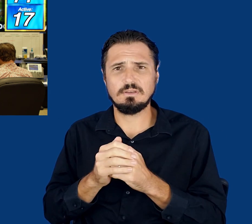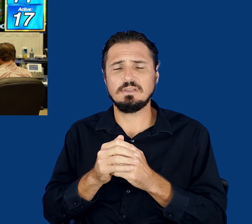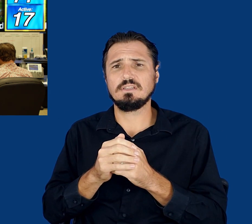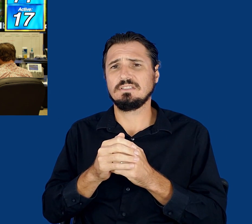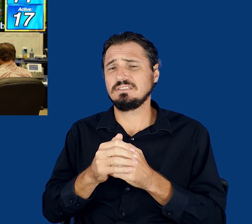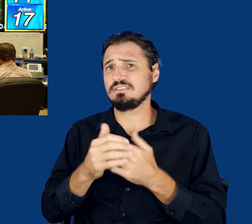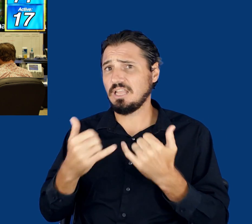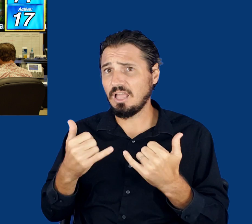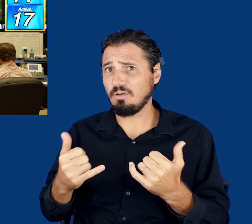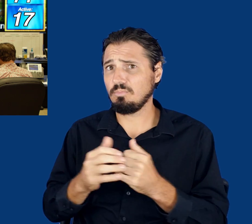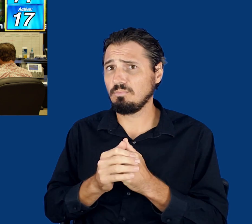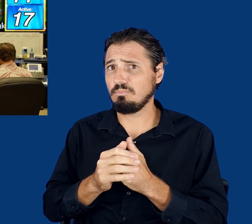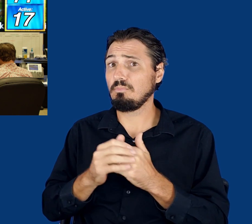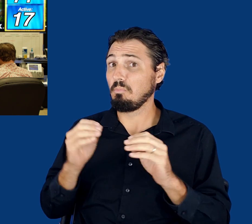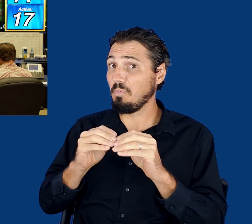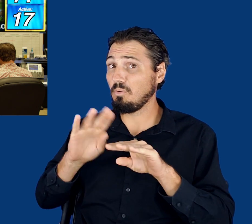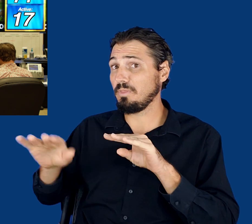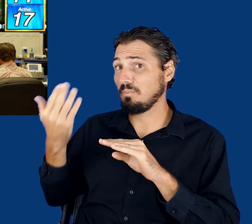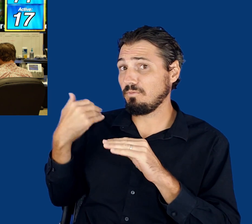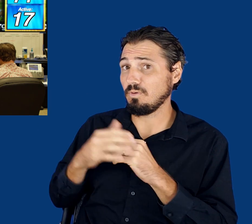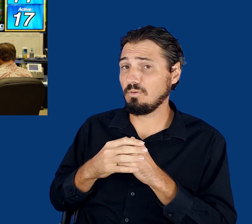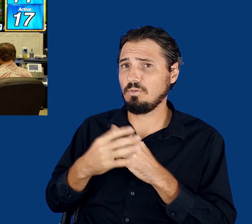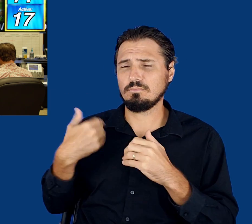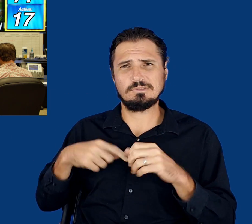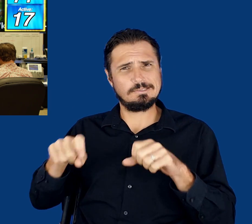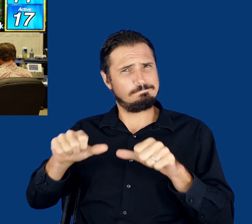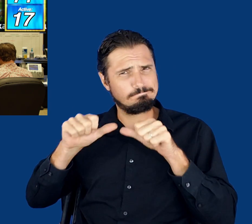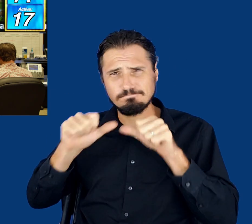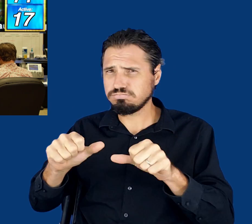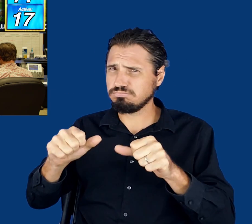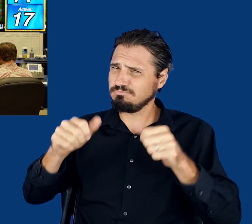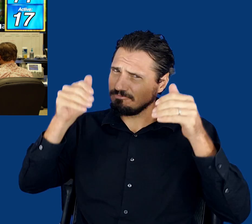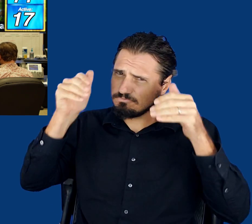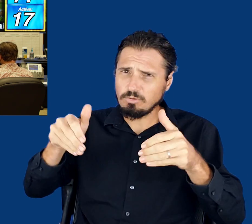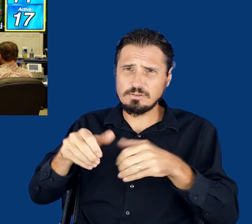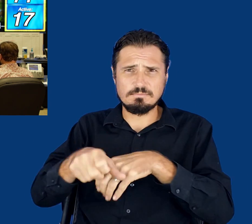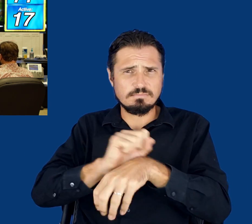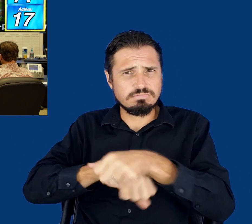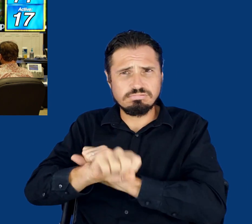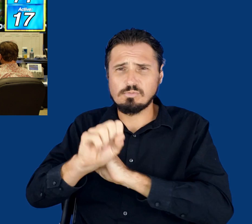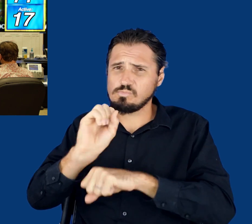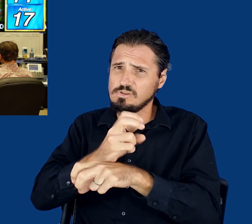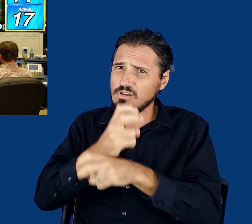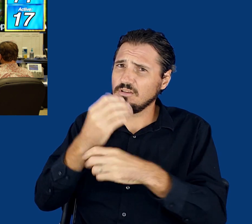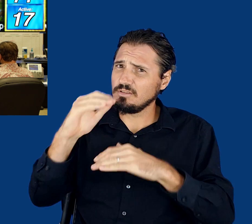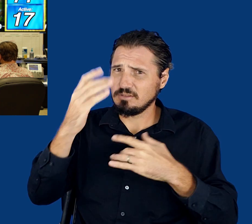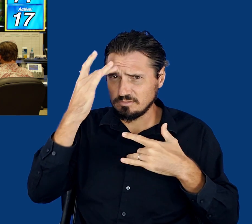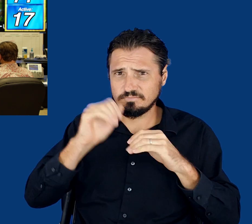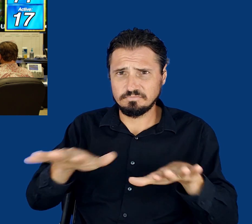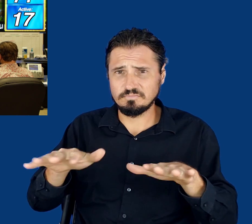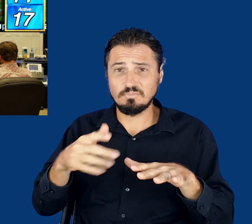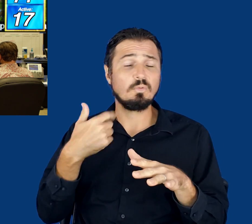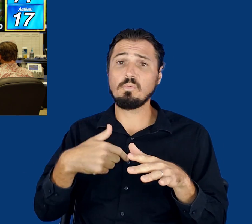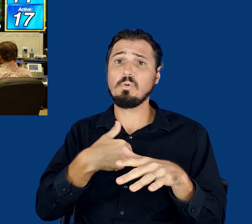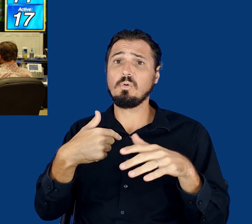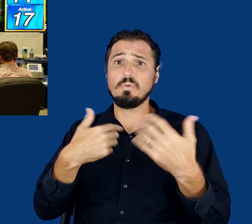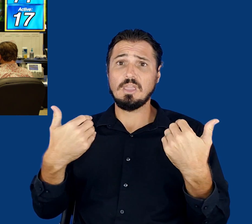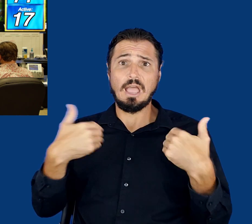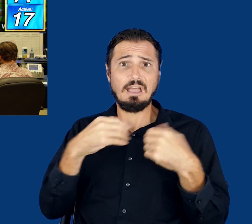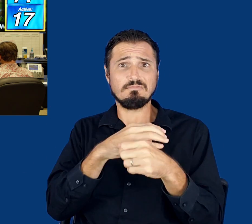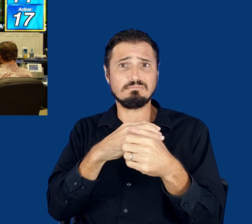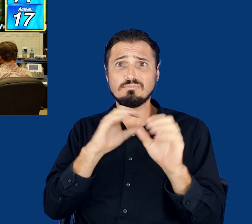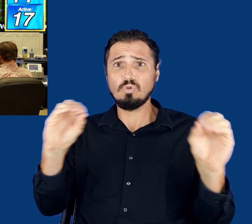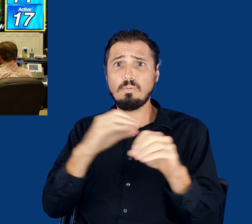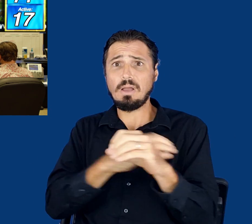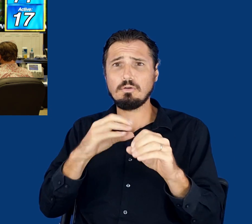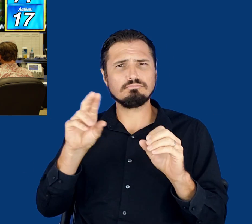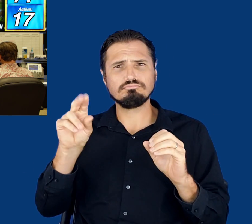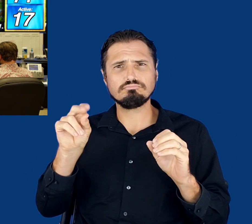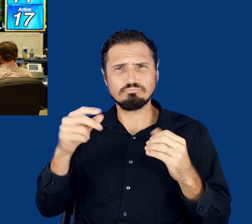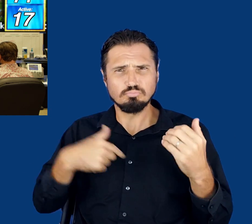we need to continue and strengthen our resolve and our actions. We are not powerless in the face of rising disease rates. There are things each of us can do: